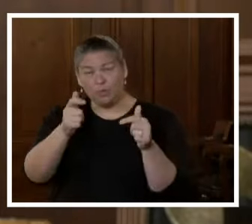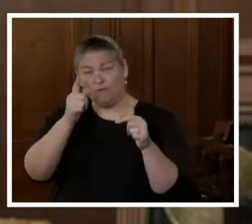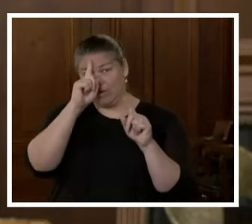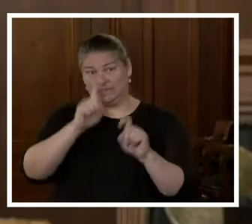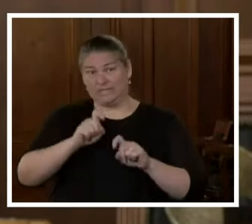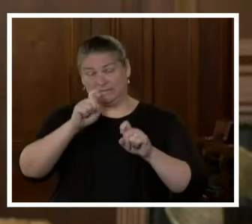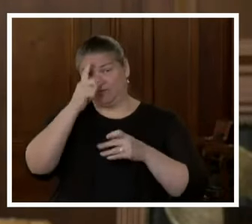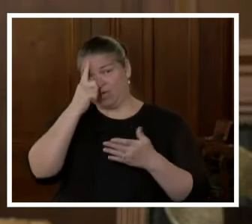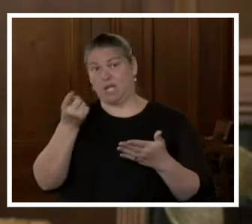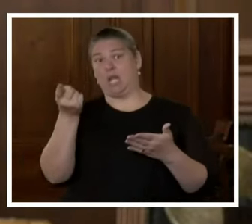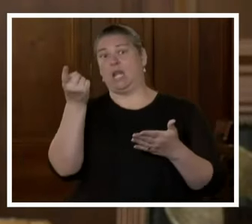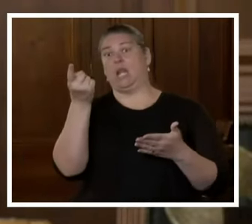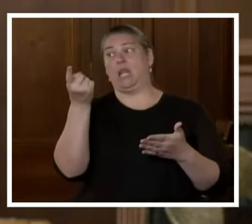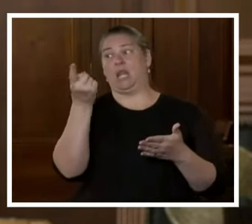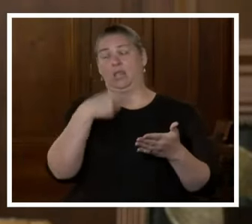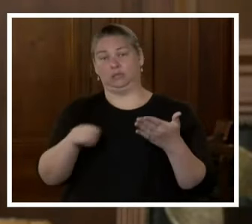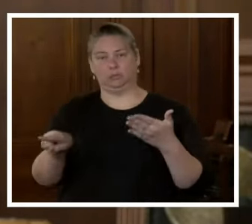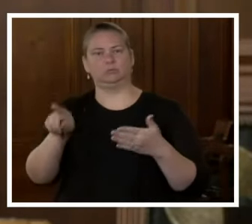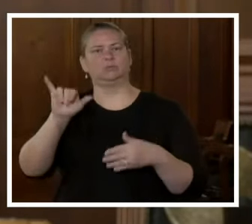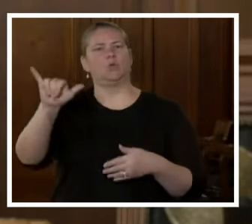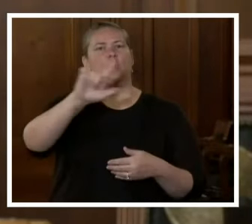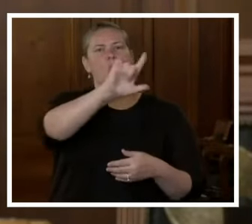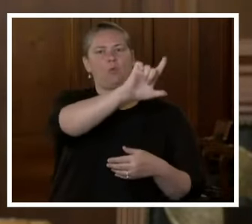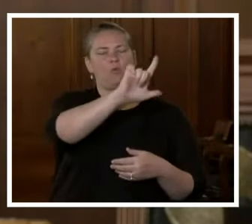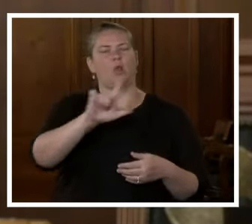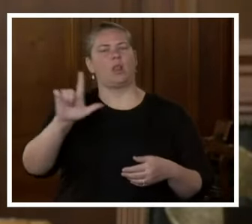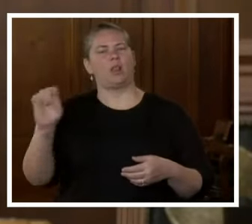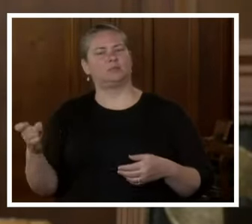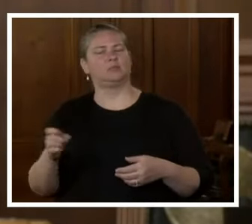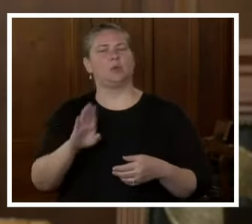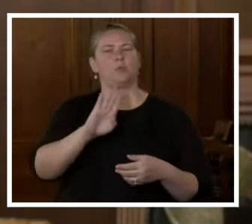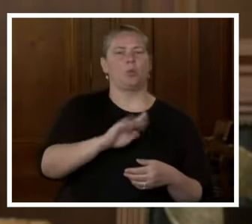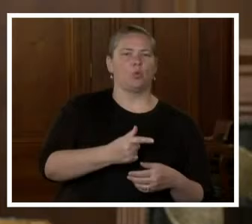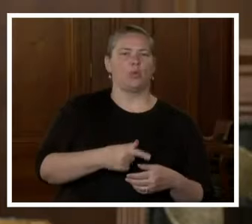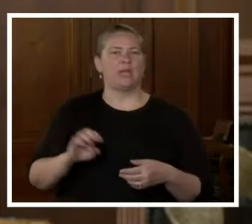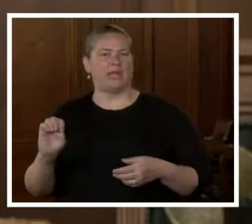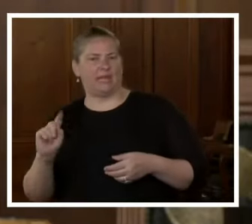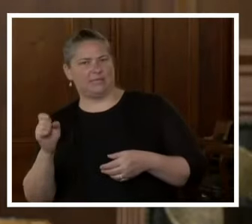PROTESTS, CALLS FOR CHANGE, GIVING VOICE TO FRUSTRATION AND FATIGUE.